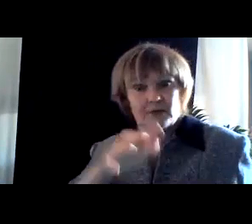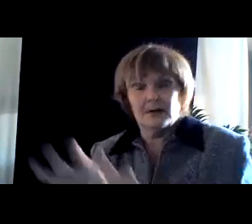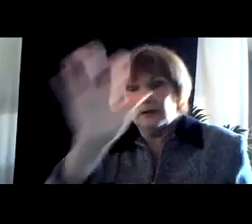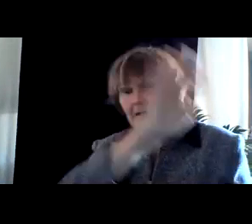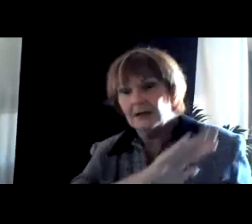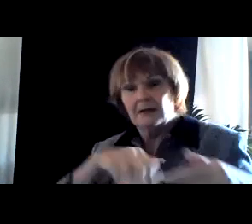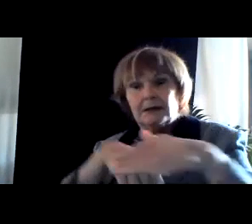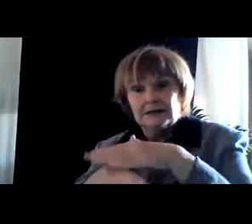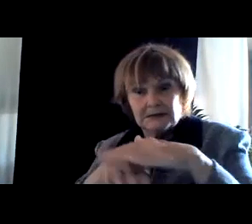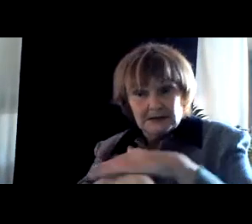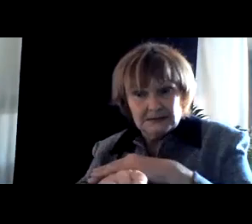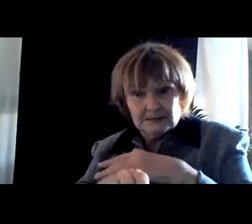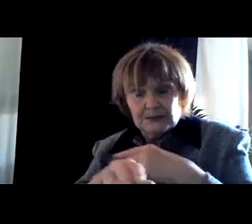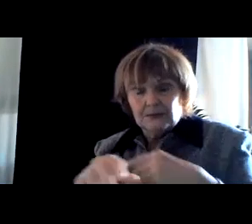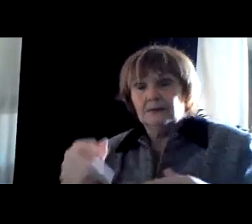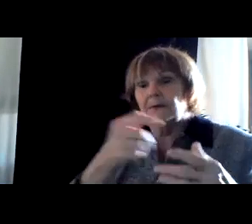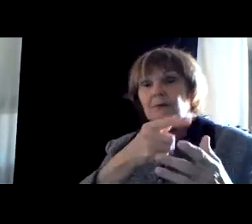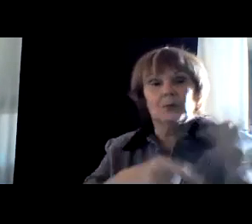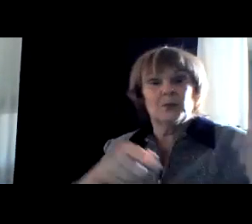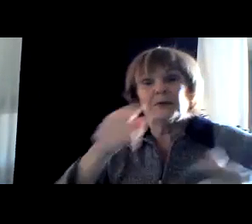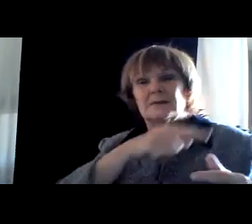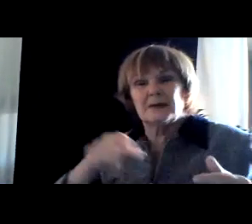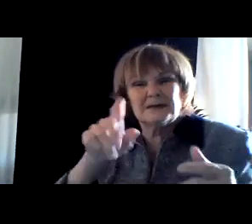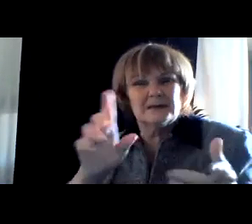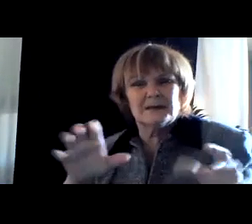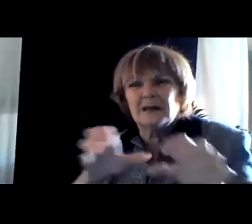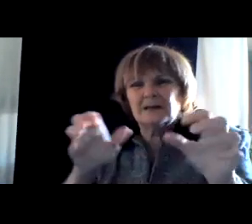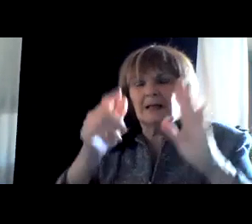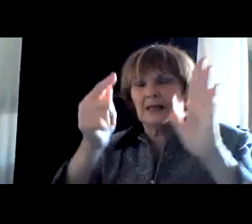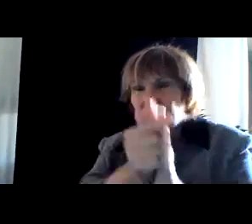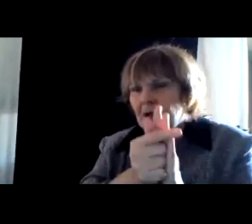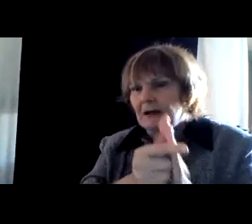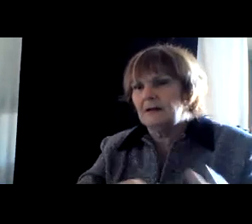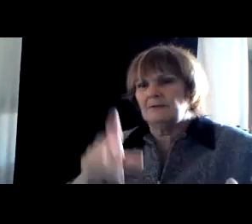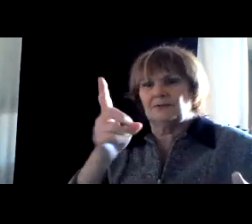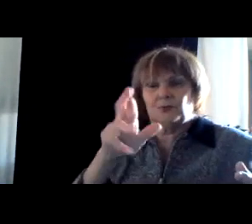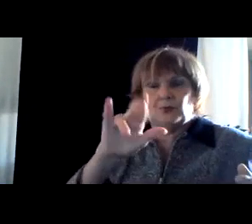and green mitigation measures and sustainable drainage. And we also wanna make sure